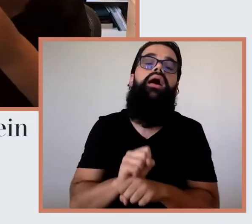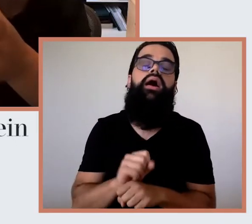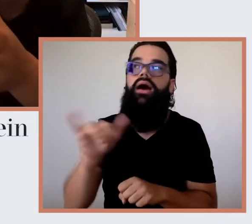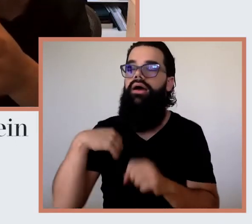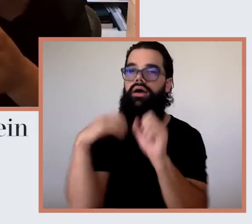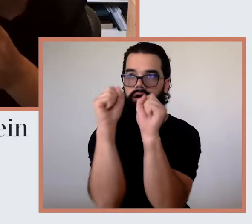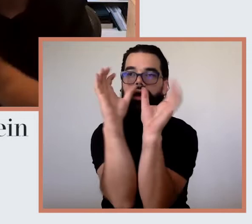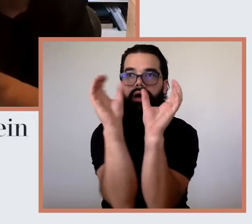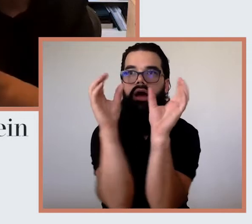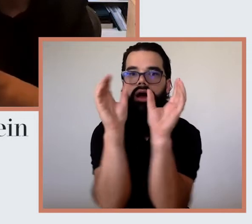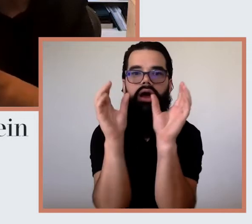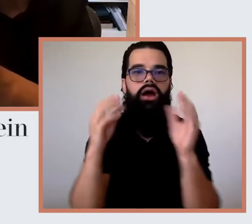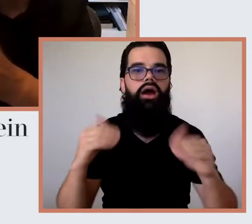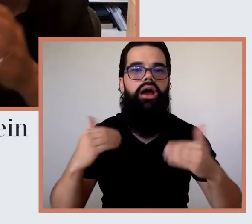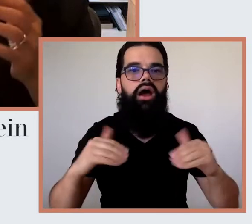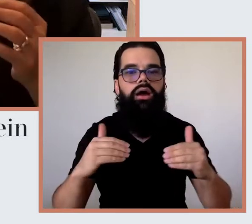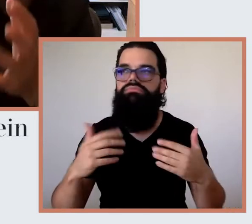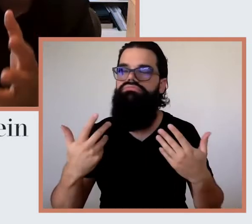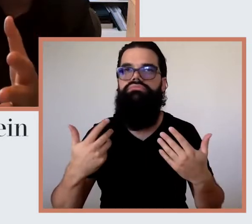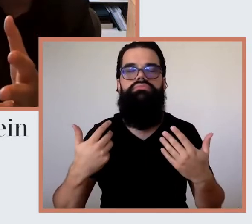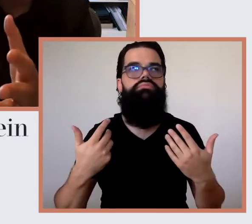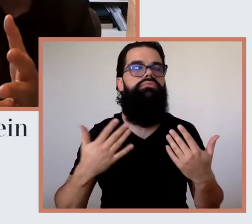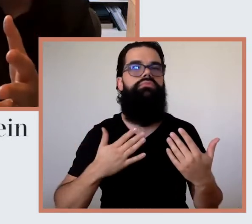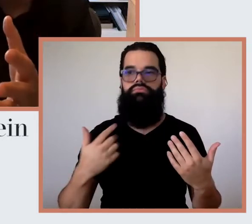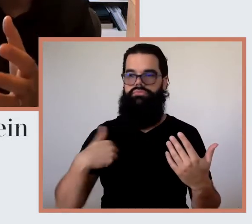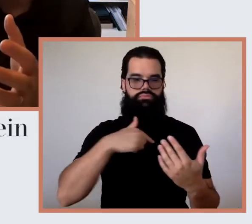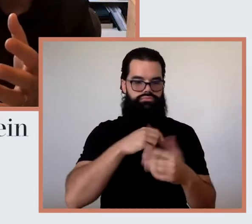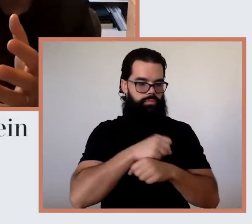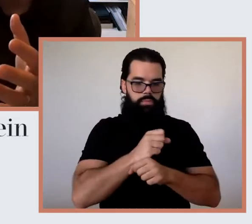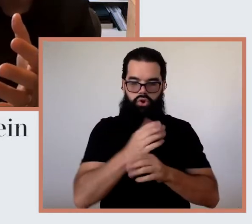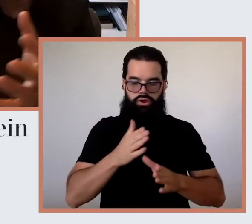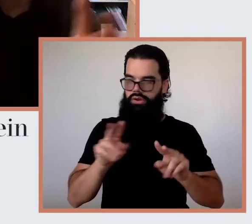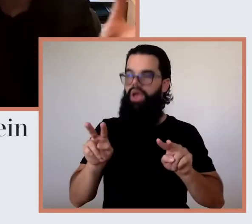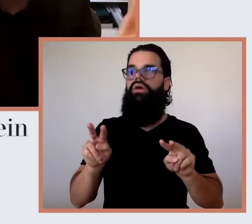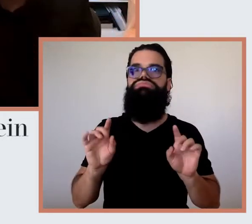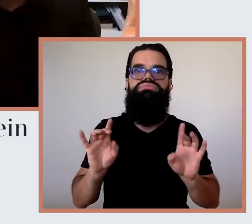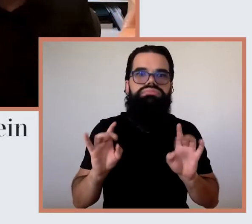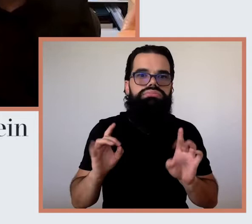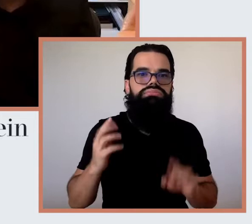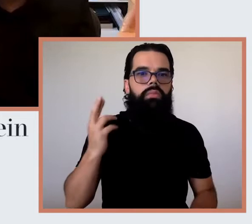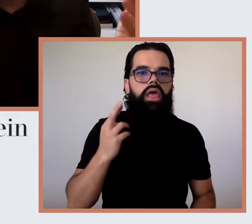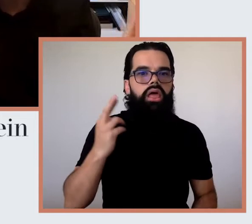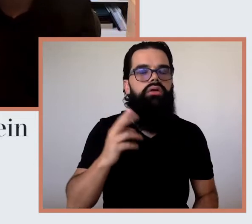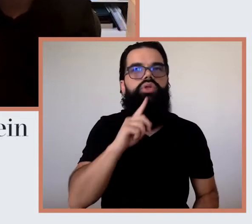what was happening. It was eye opening because we, it was just eye opening for us, we didn't know.